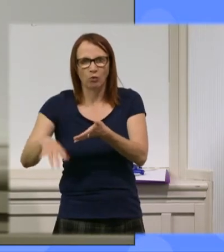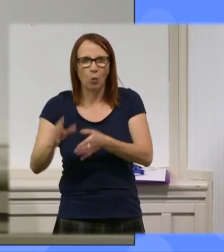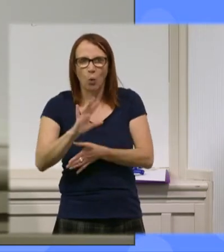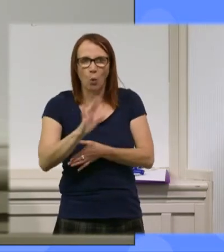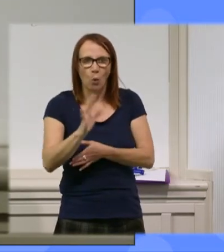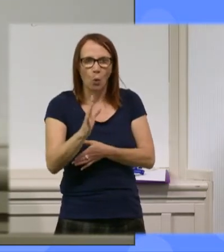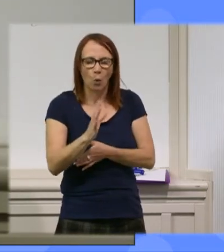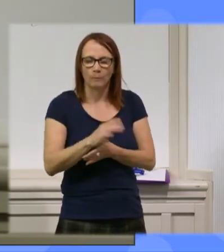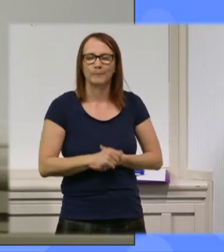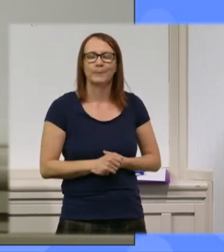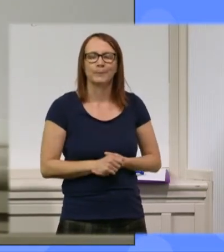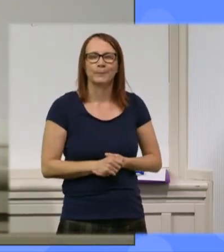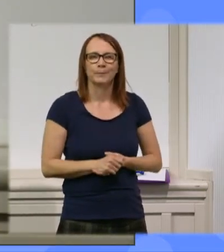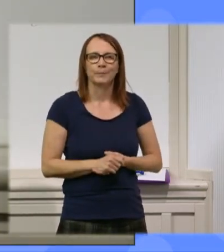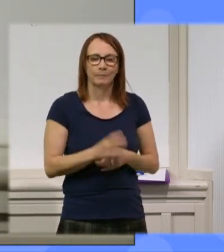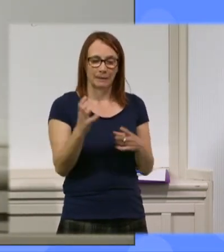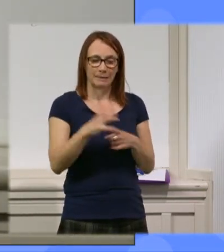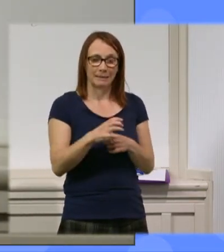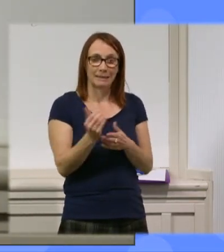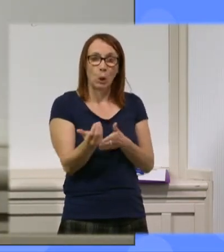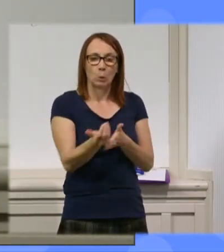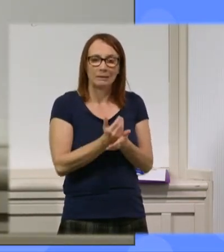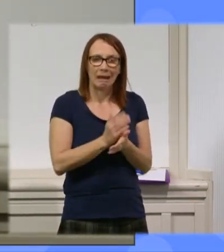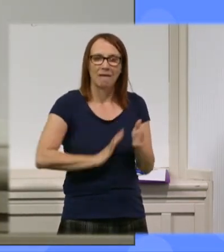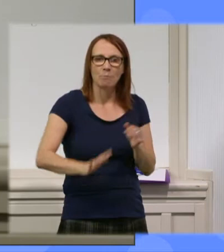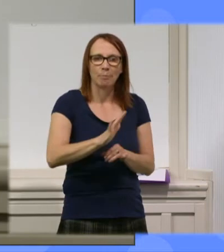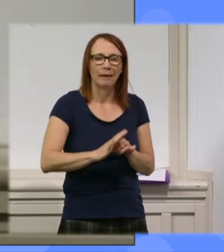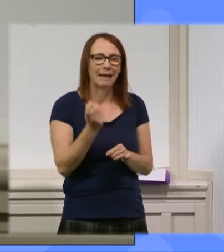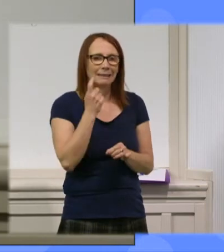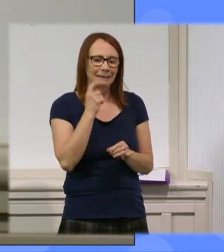cities are safe for kids to ride their bikes in you can walk easily and safely